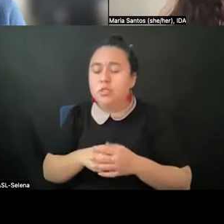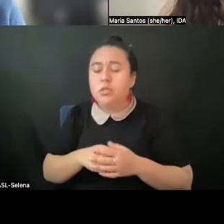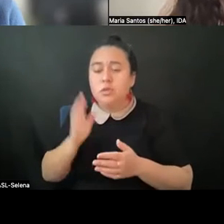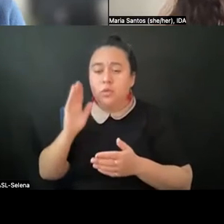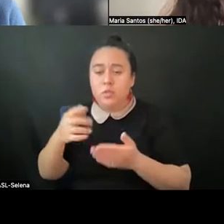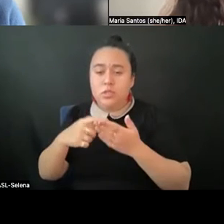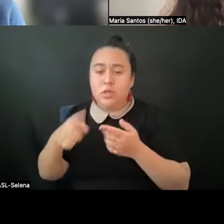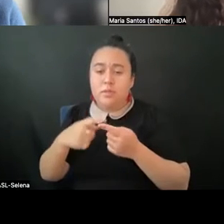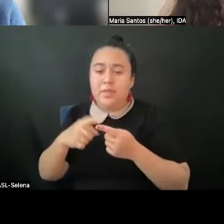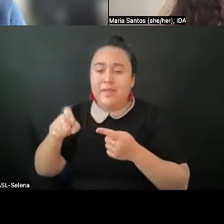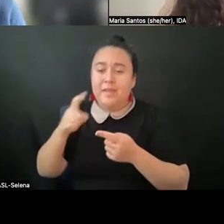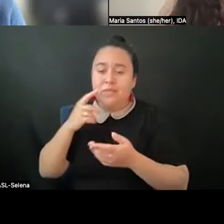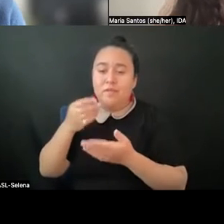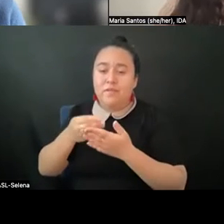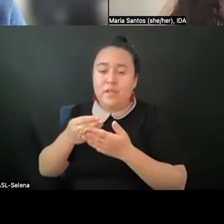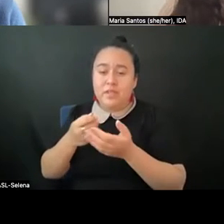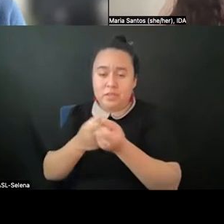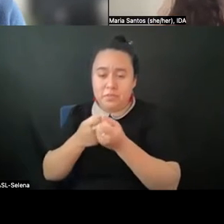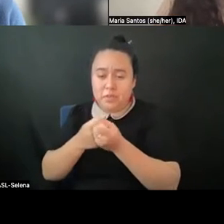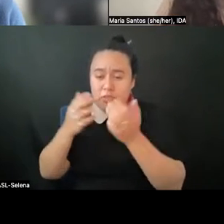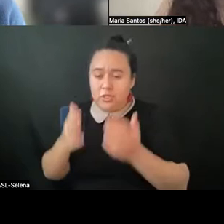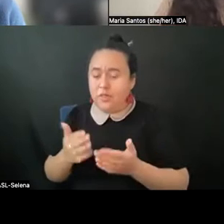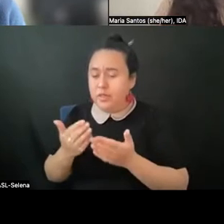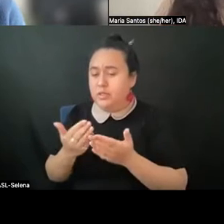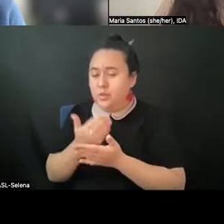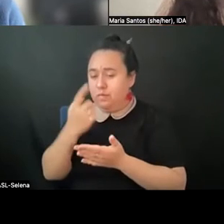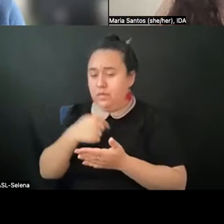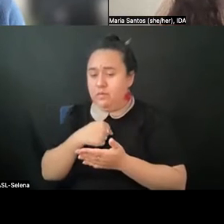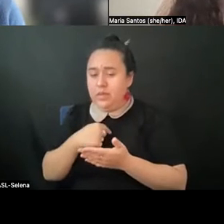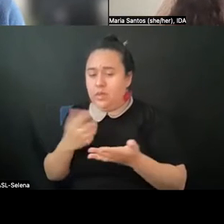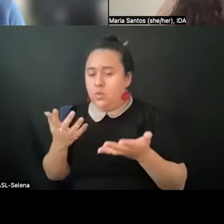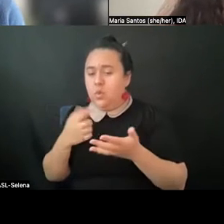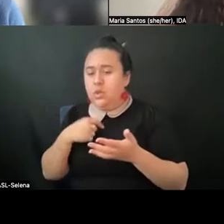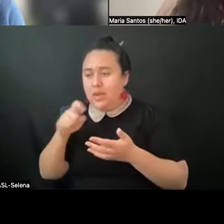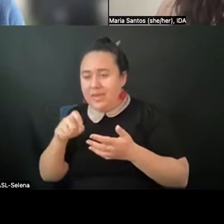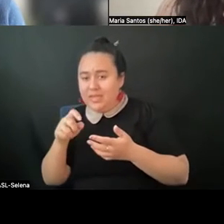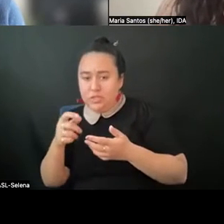It is a new territory for me, so what should I look out for?